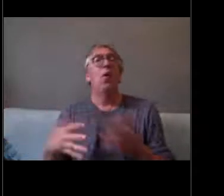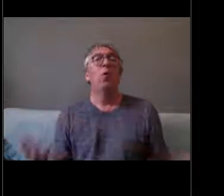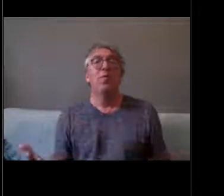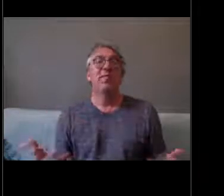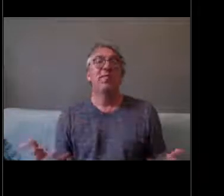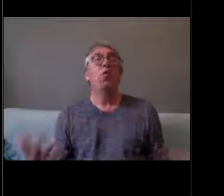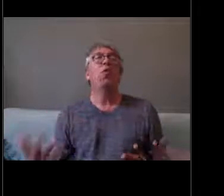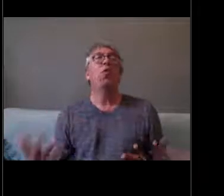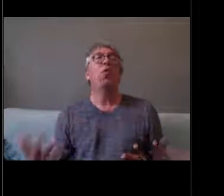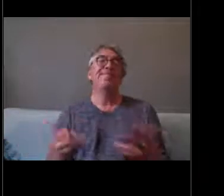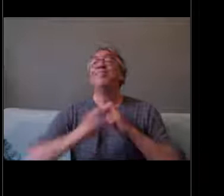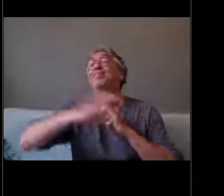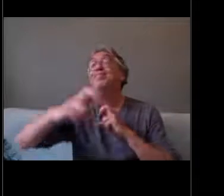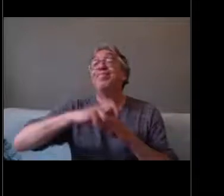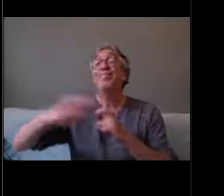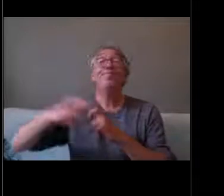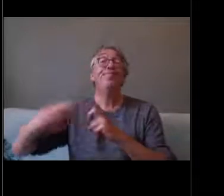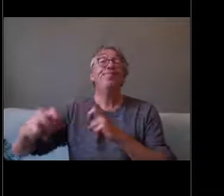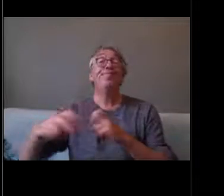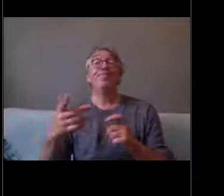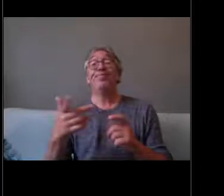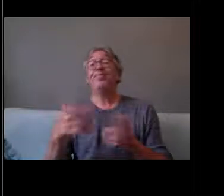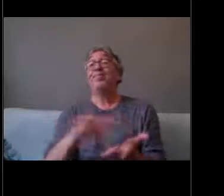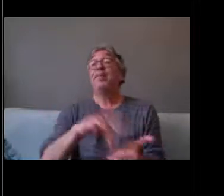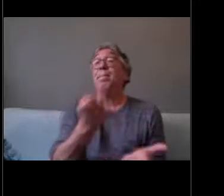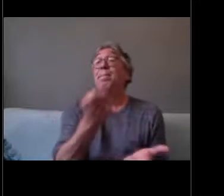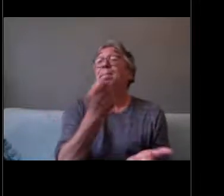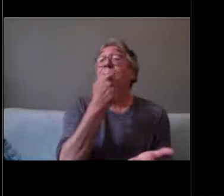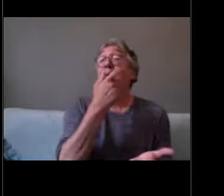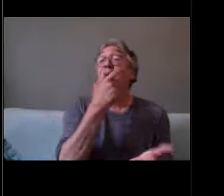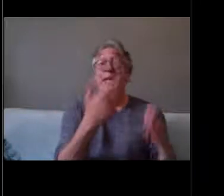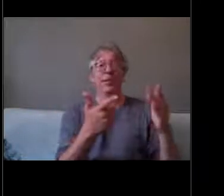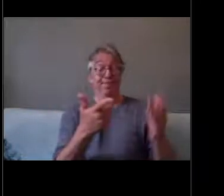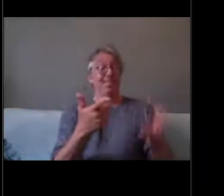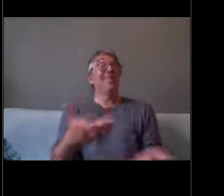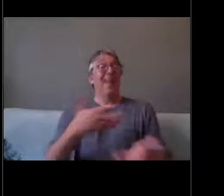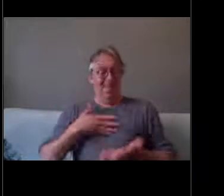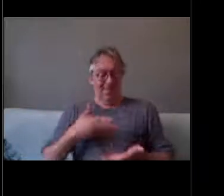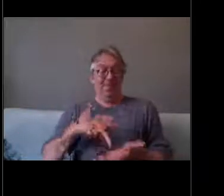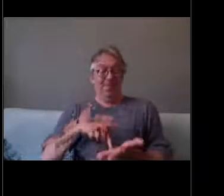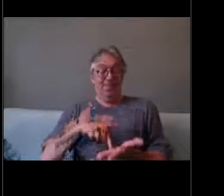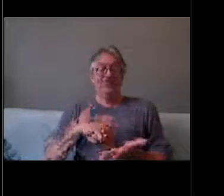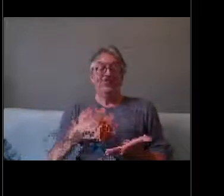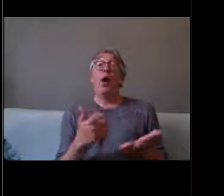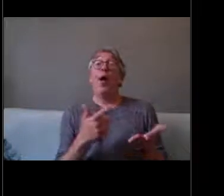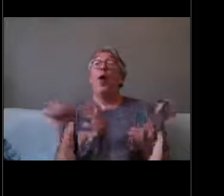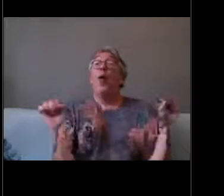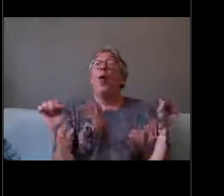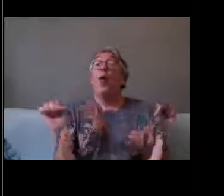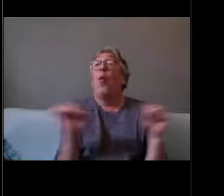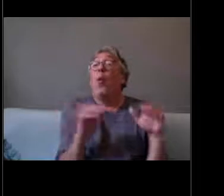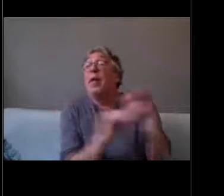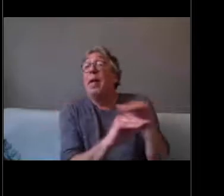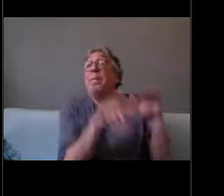problems such as medication can be stored properly or climate conditions might not be suitable.